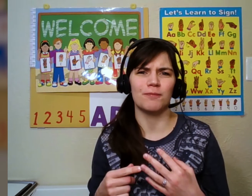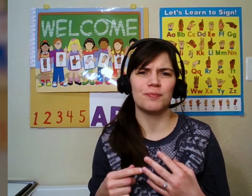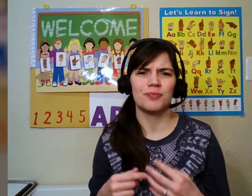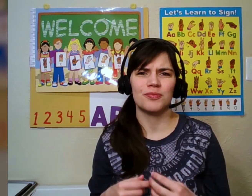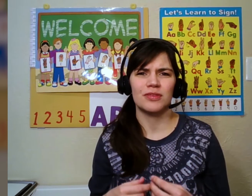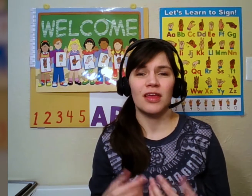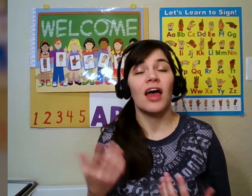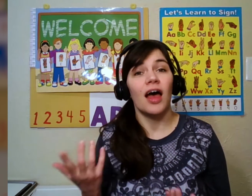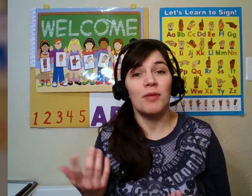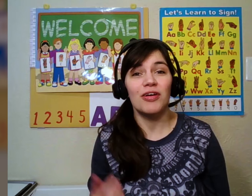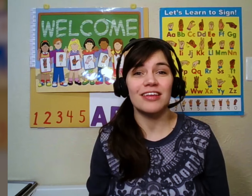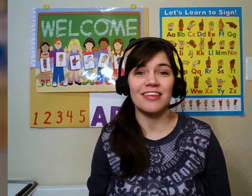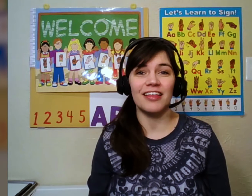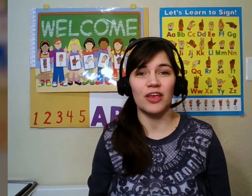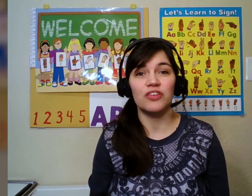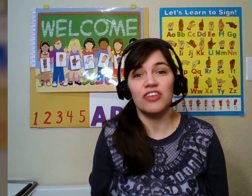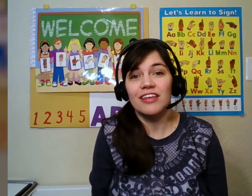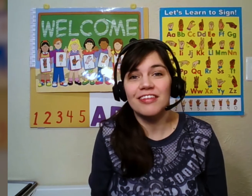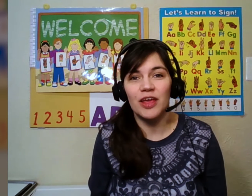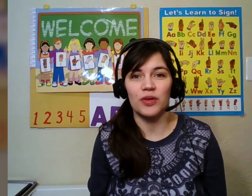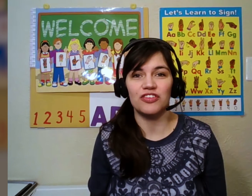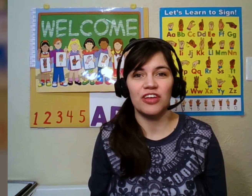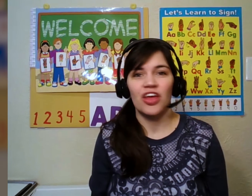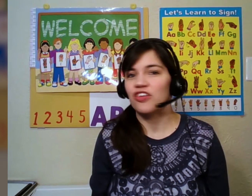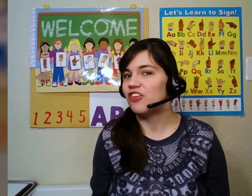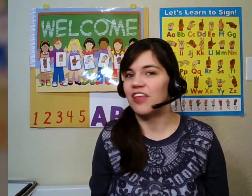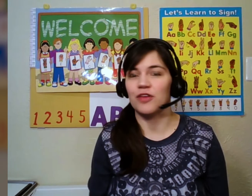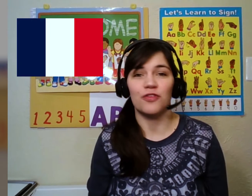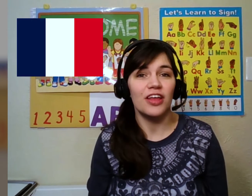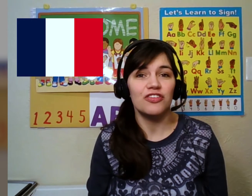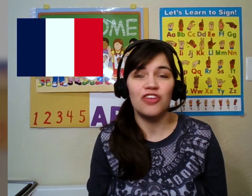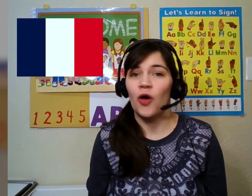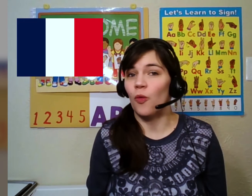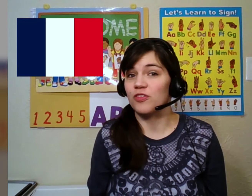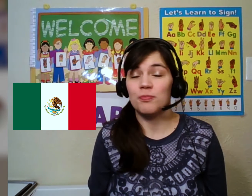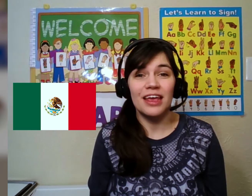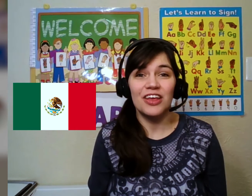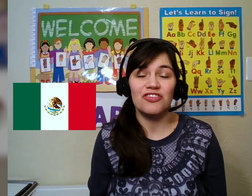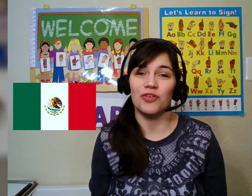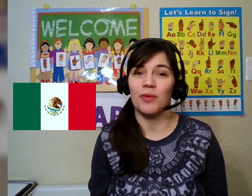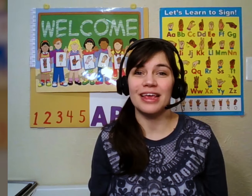came from. American Sign Language is a language just like French or Spanish or